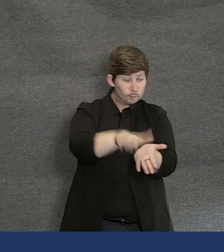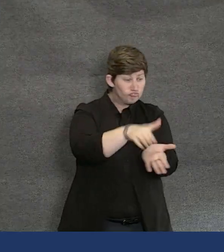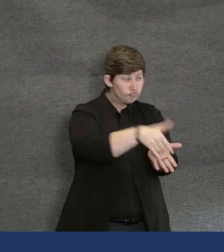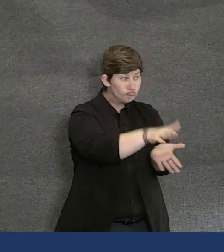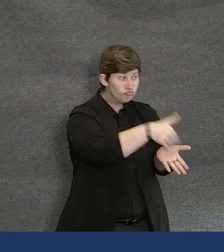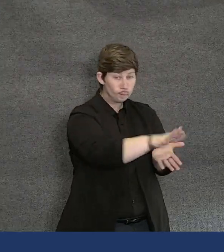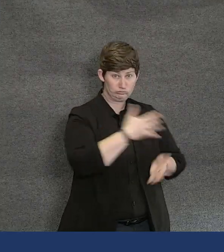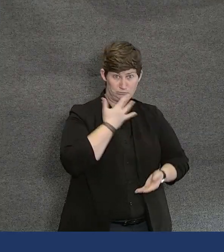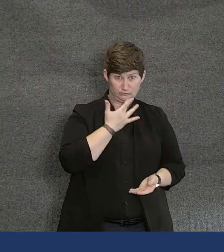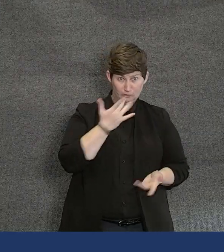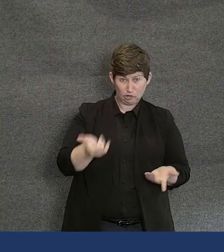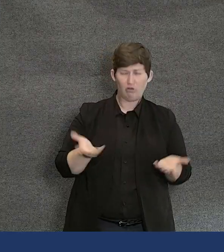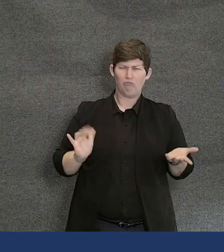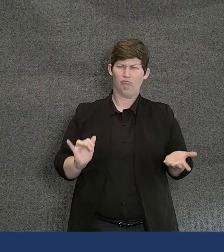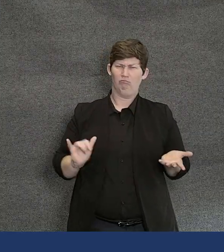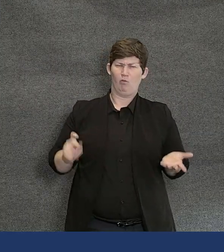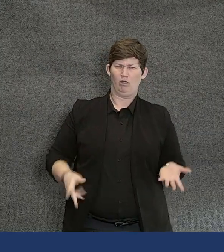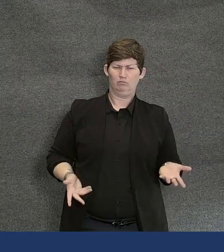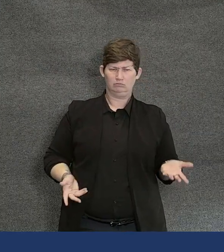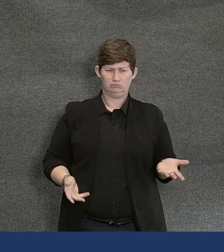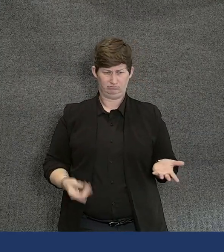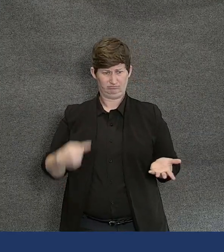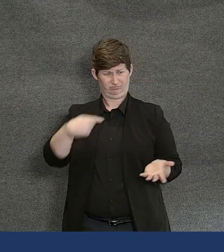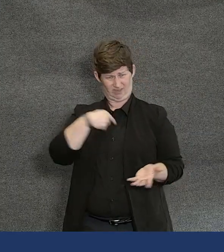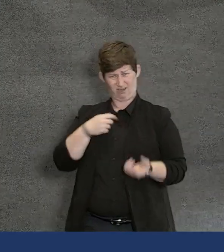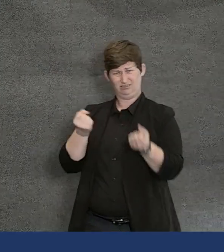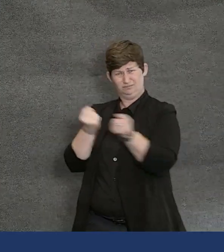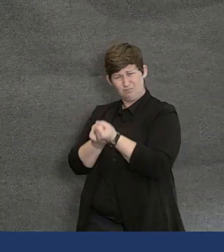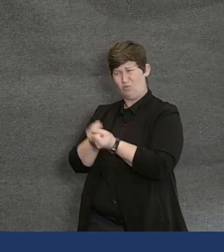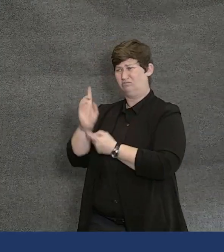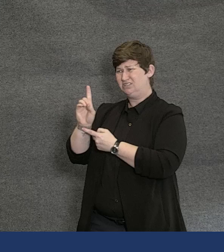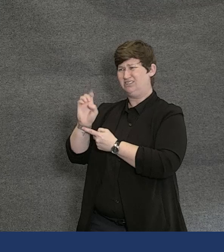So I'm for diversity, equity, inclusion. And I suppose those guys over there